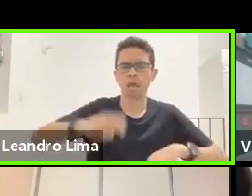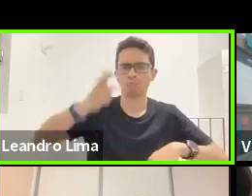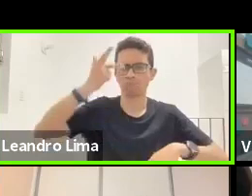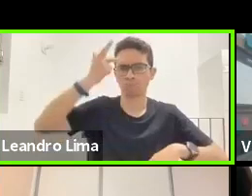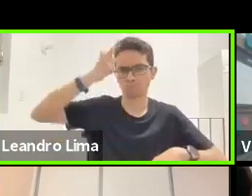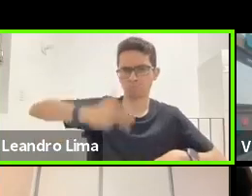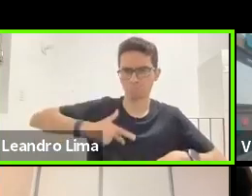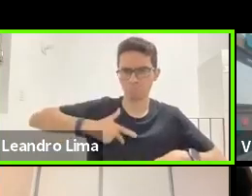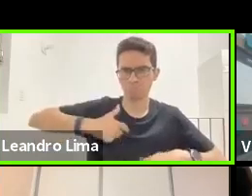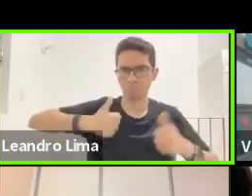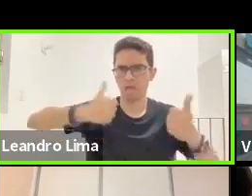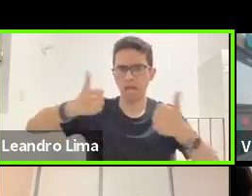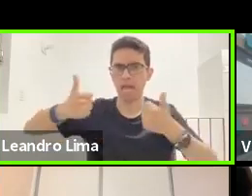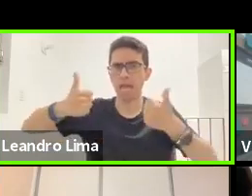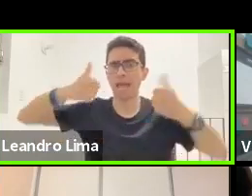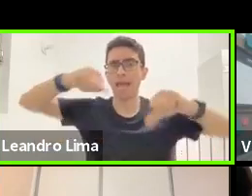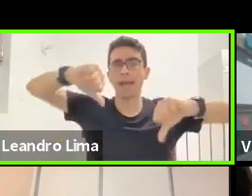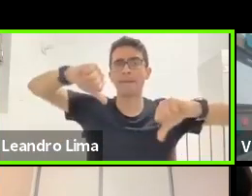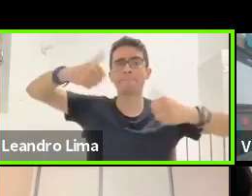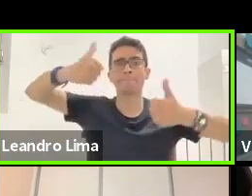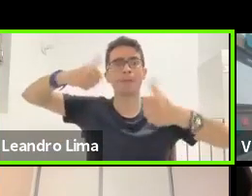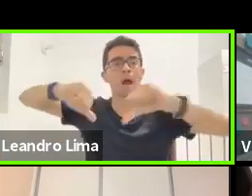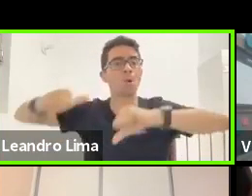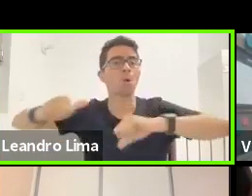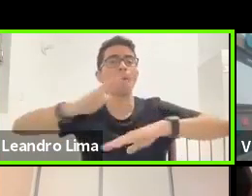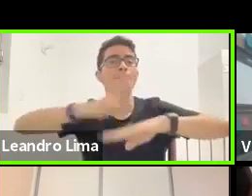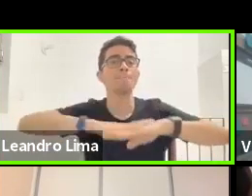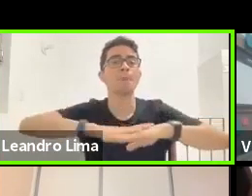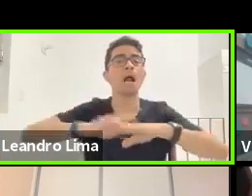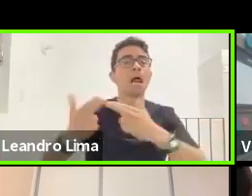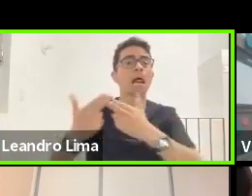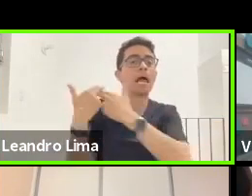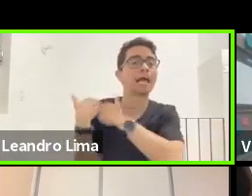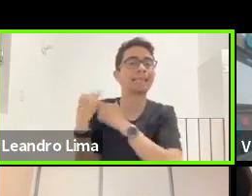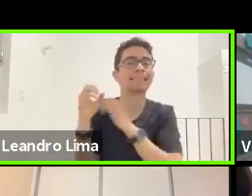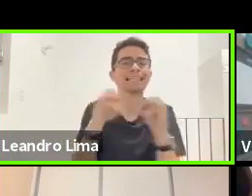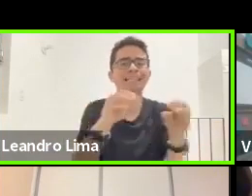or bad.